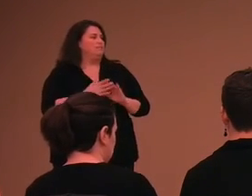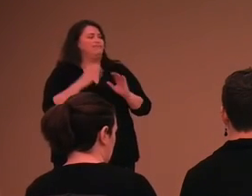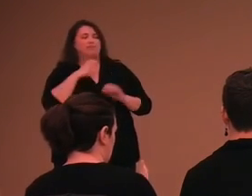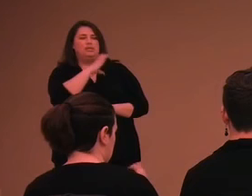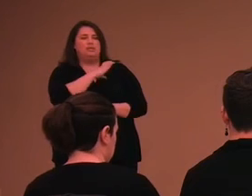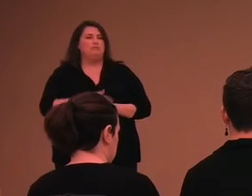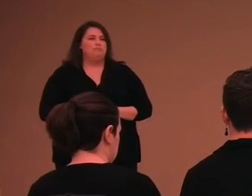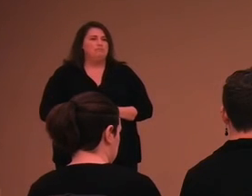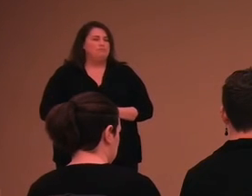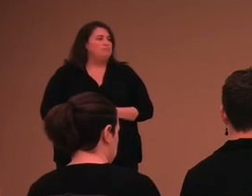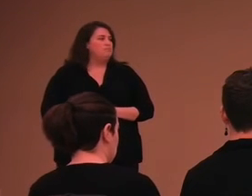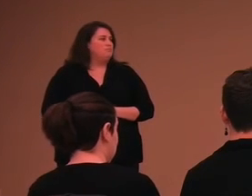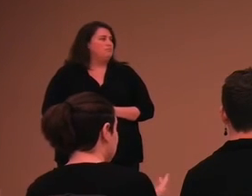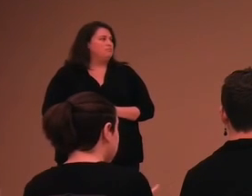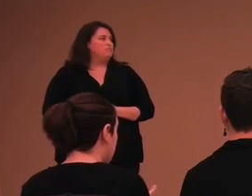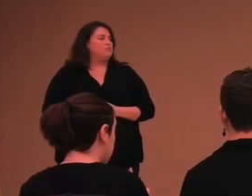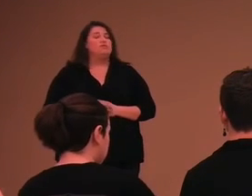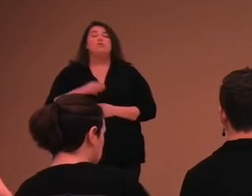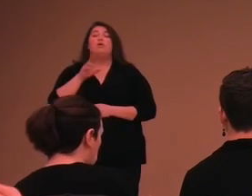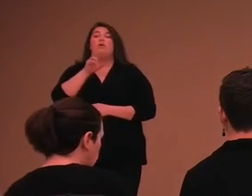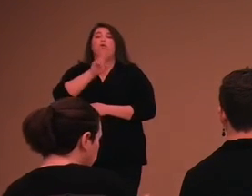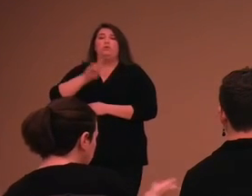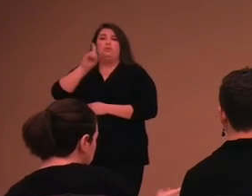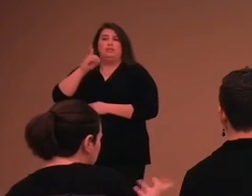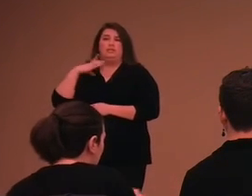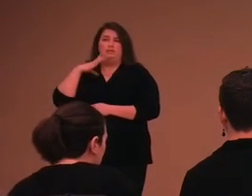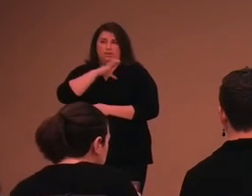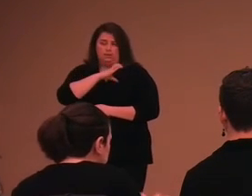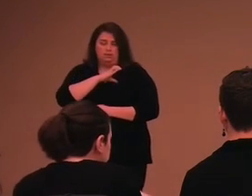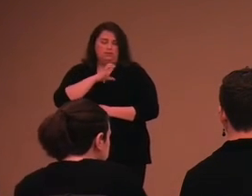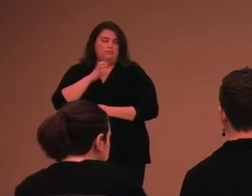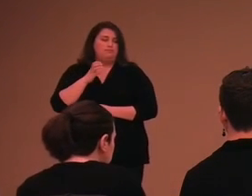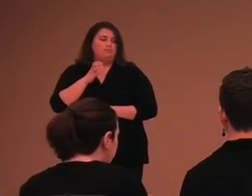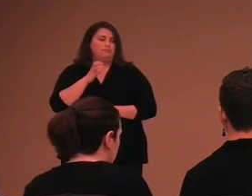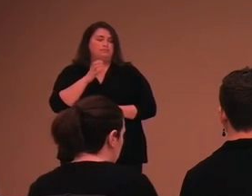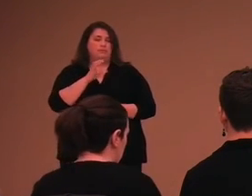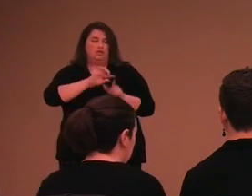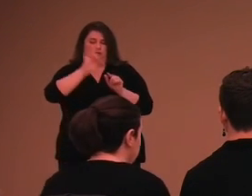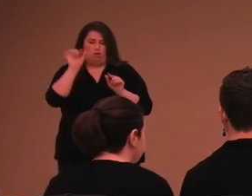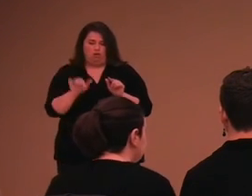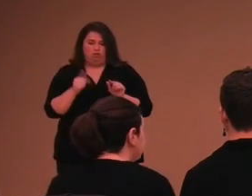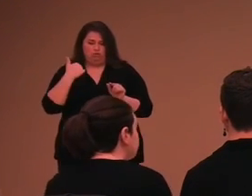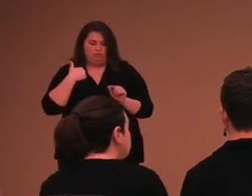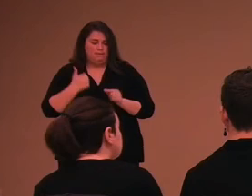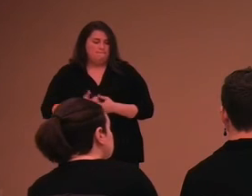She was asking about the universal design committee that the arch had and how they went about